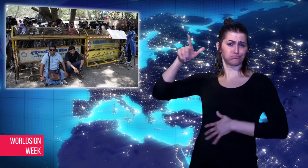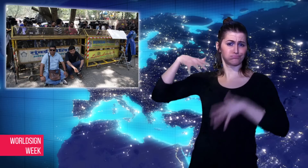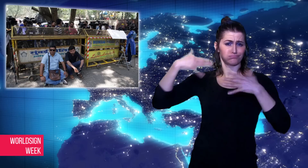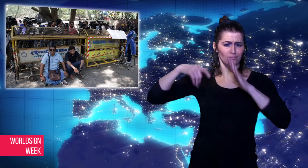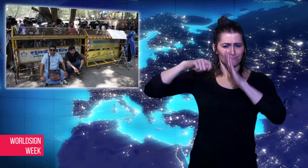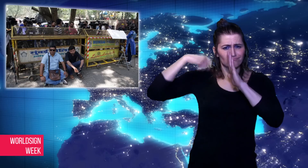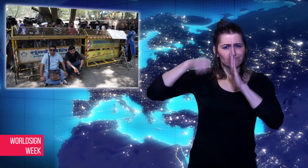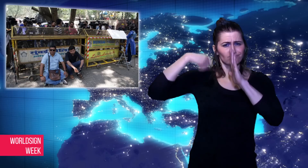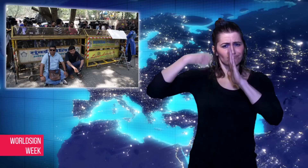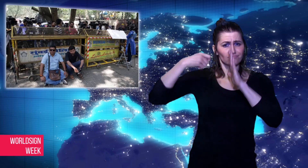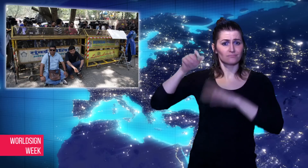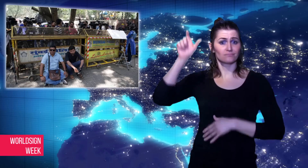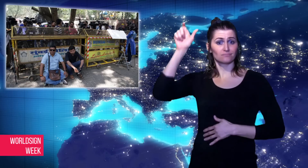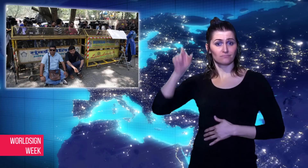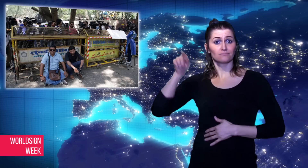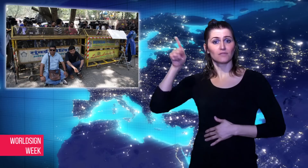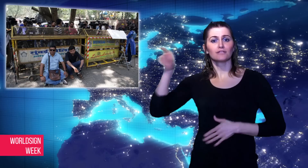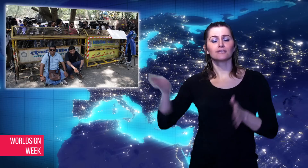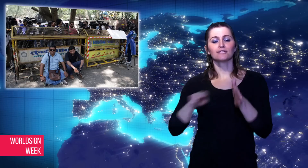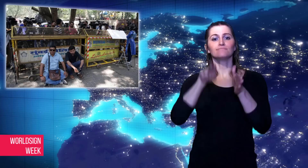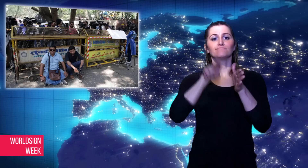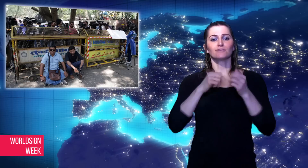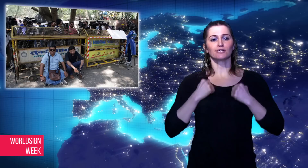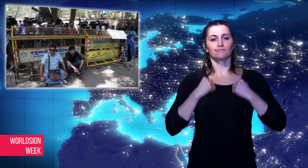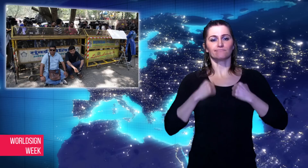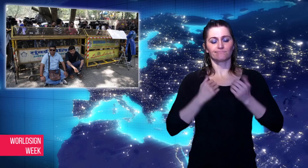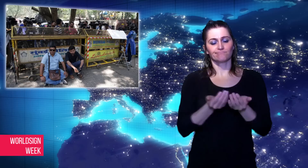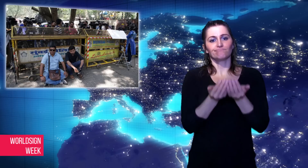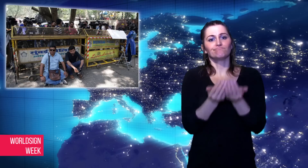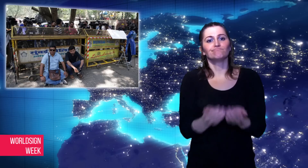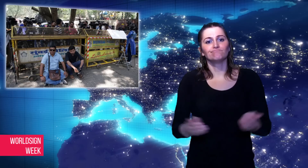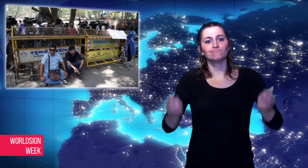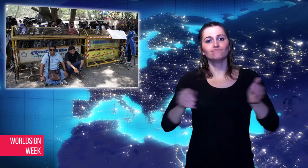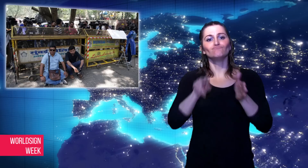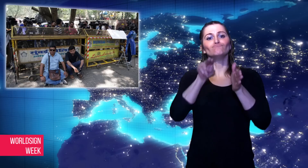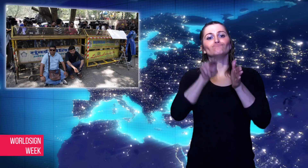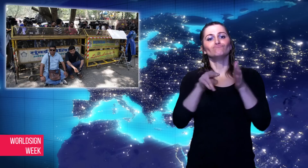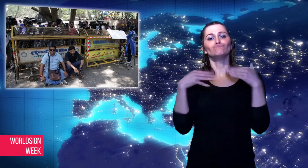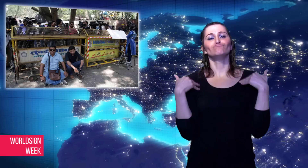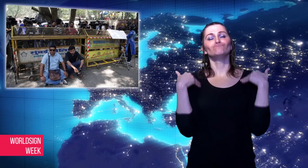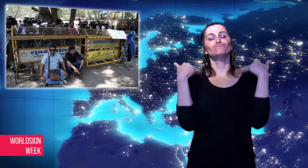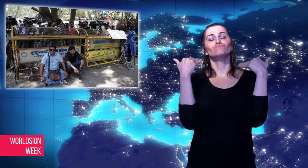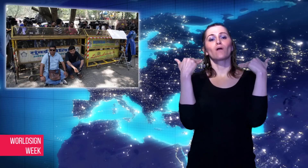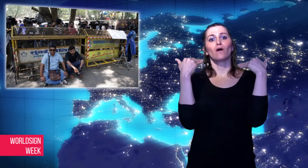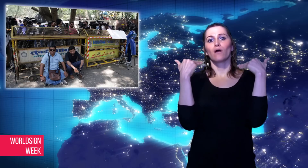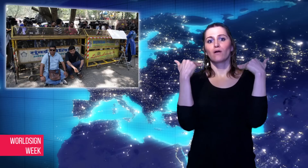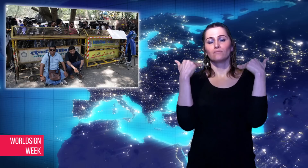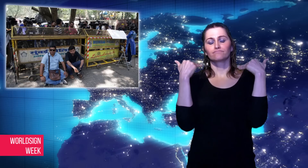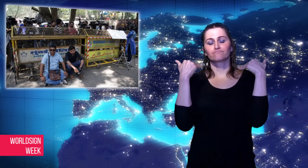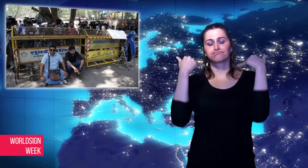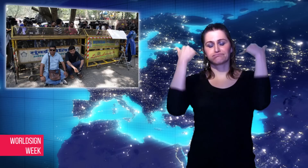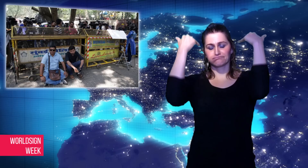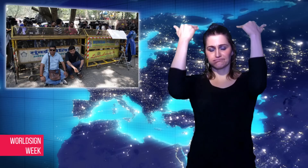Sridevi Kapoor, a famous Bollywood actress